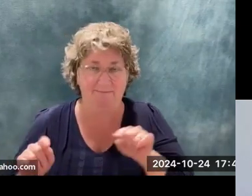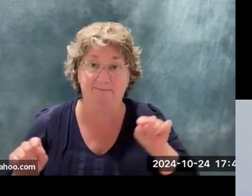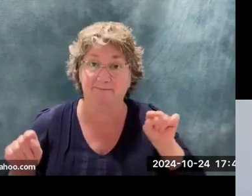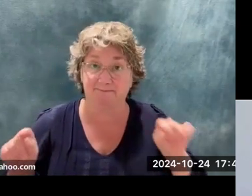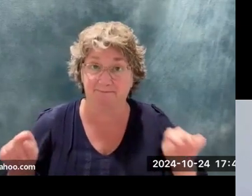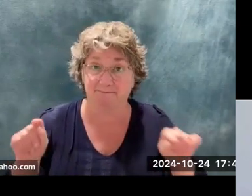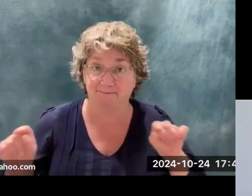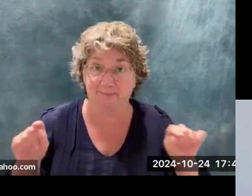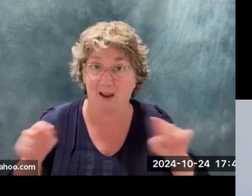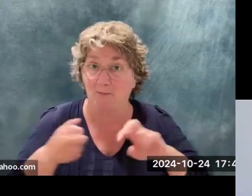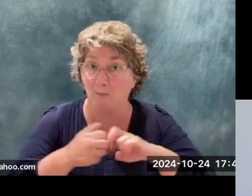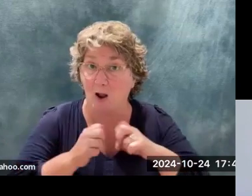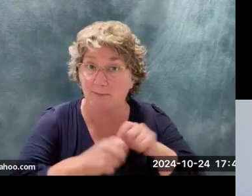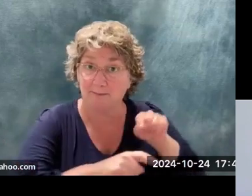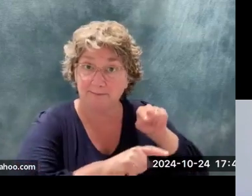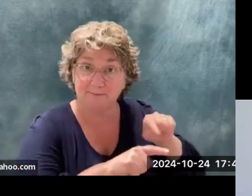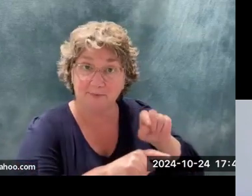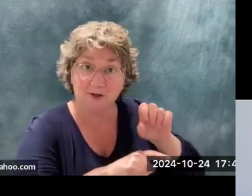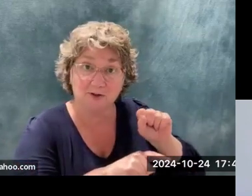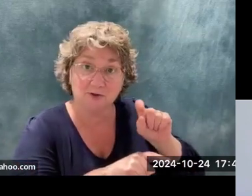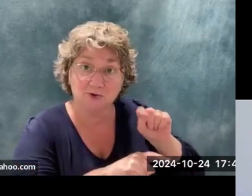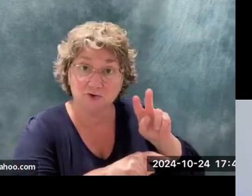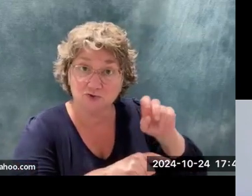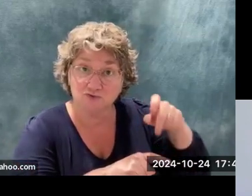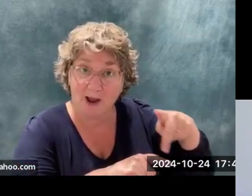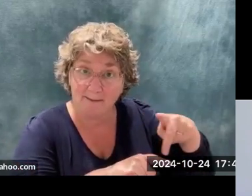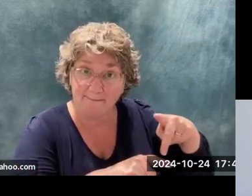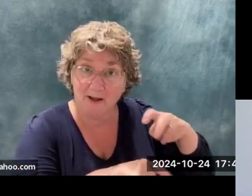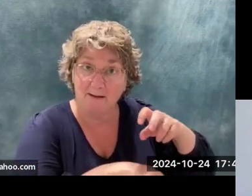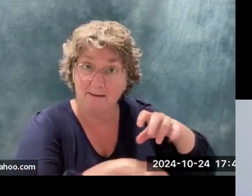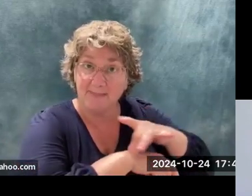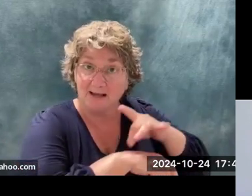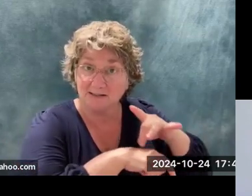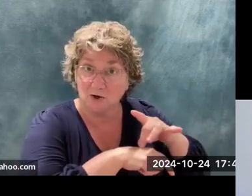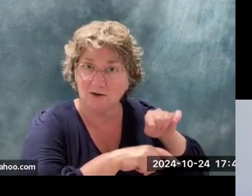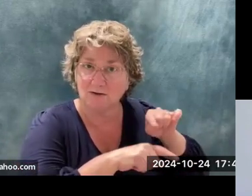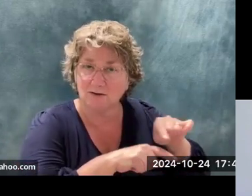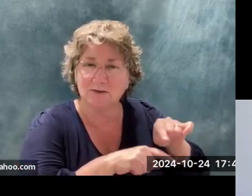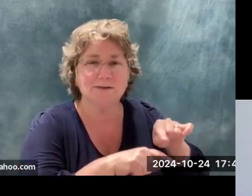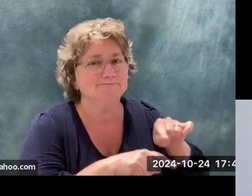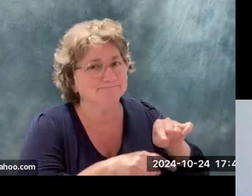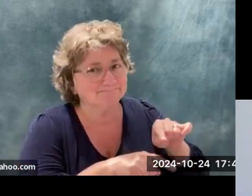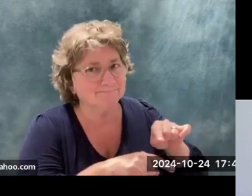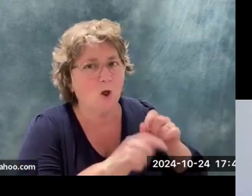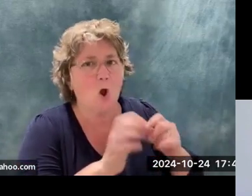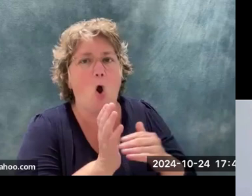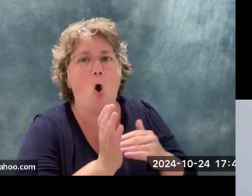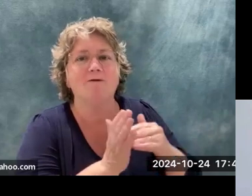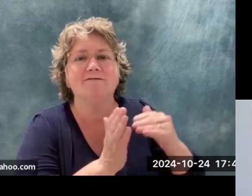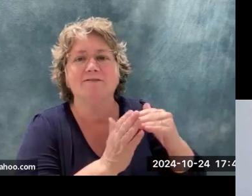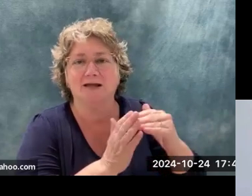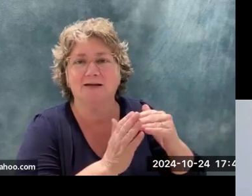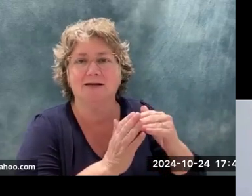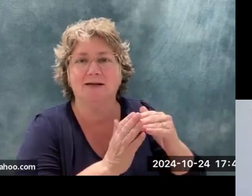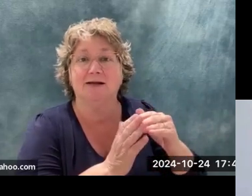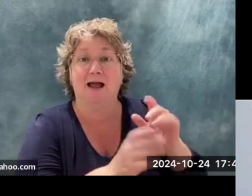There are lots of viral diseases of the upper respiratory tract and the throat that can cause a little bit of fever, can cause